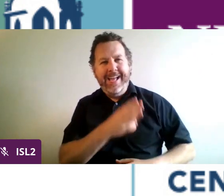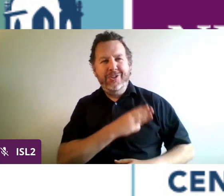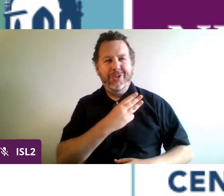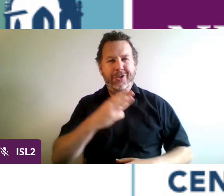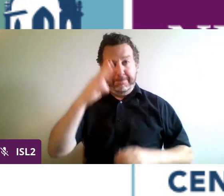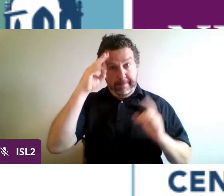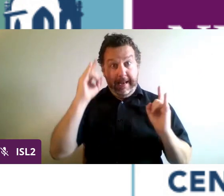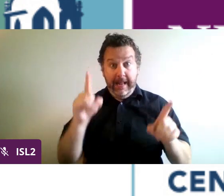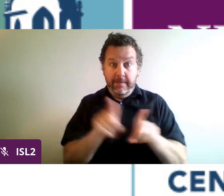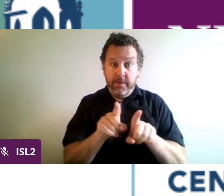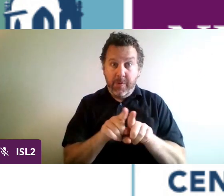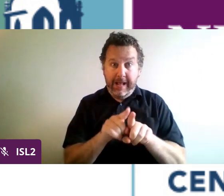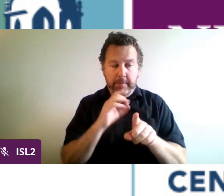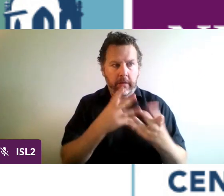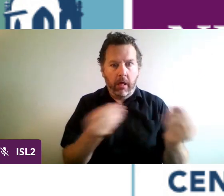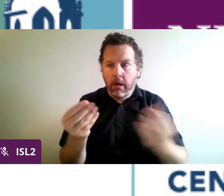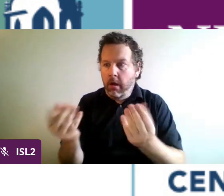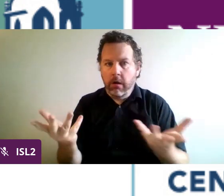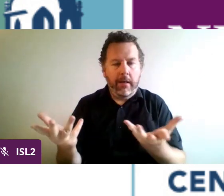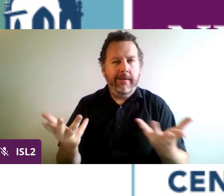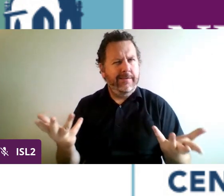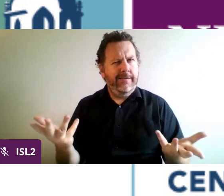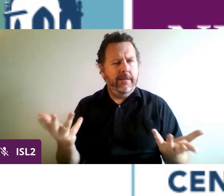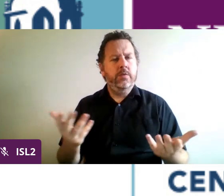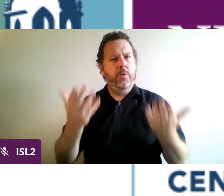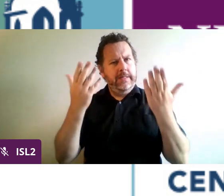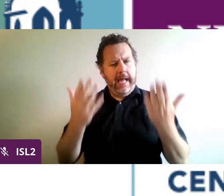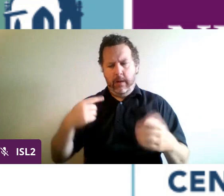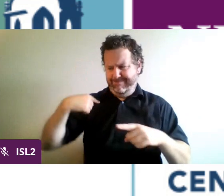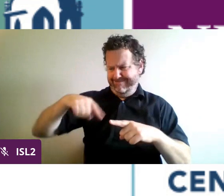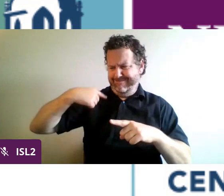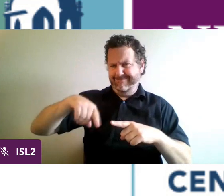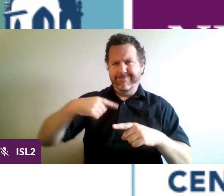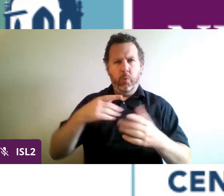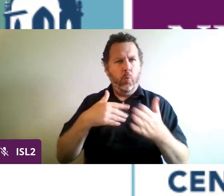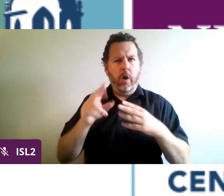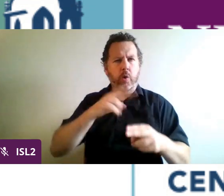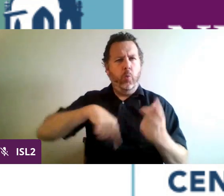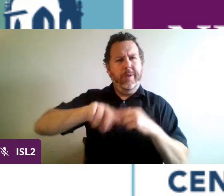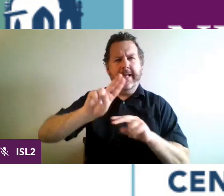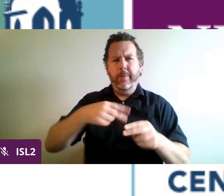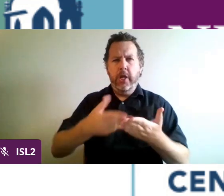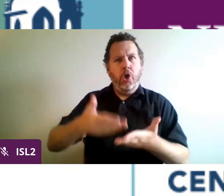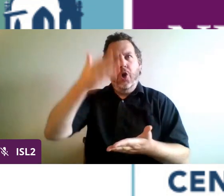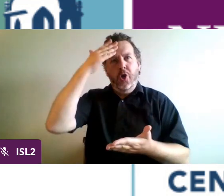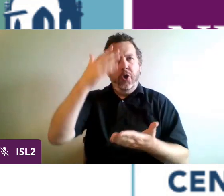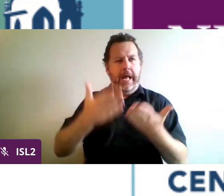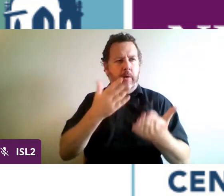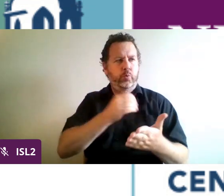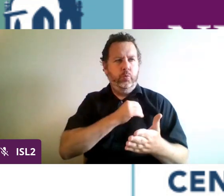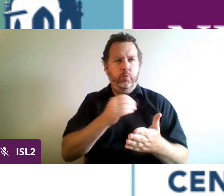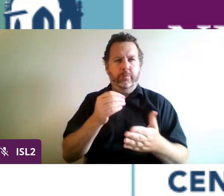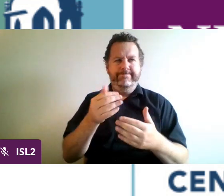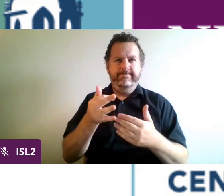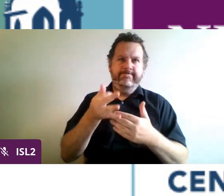mental health. What lessons would you like us to learn from this time in making these arenas more accessible